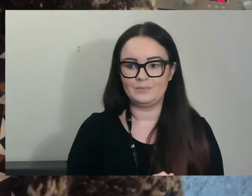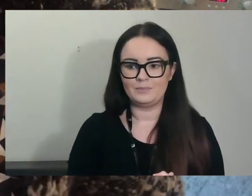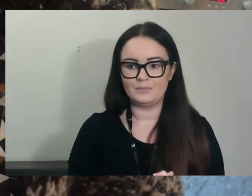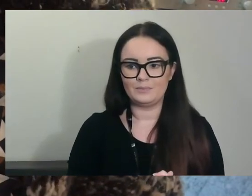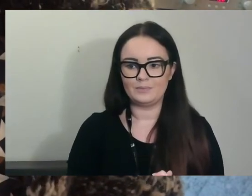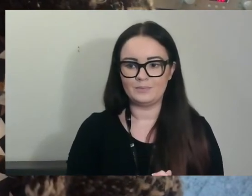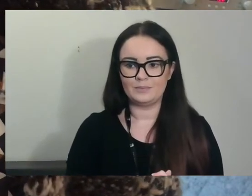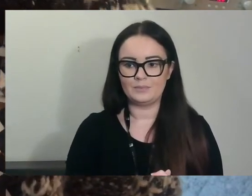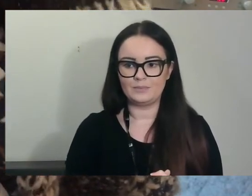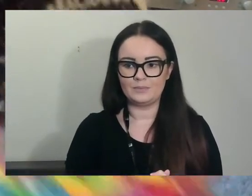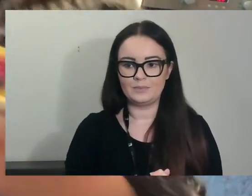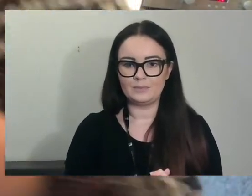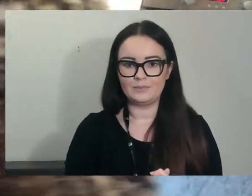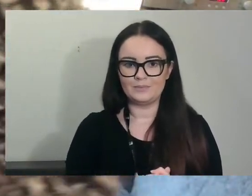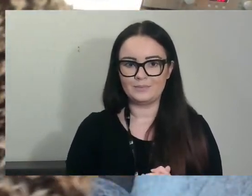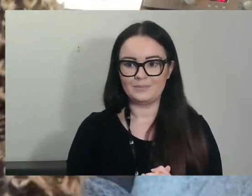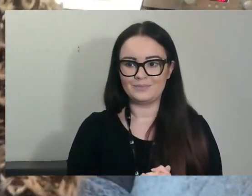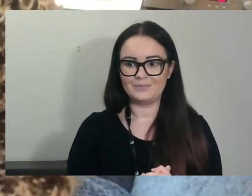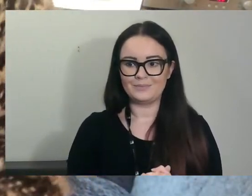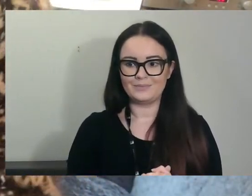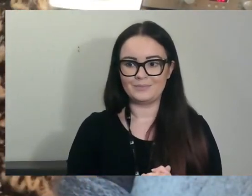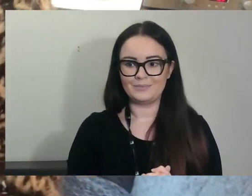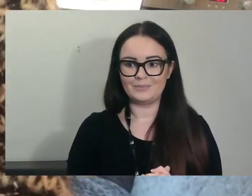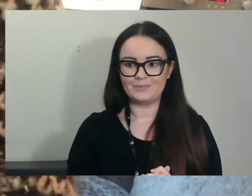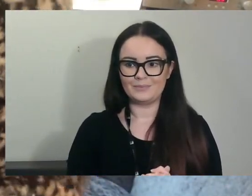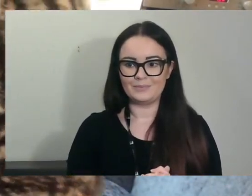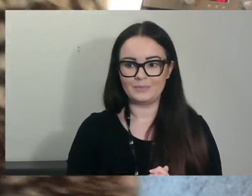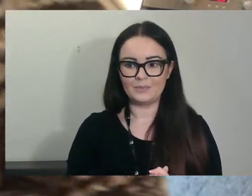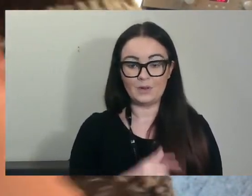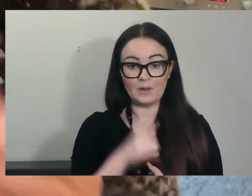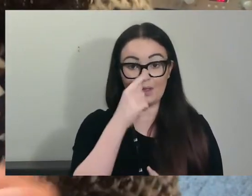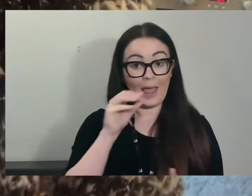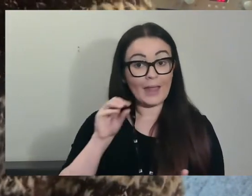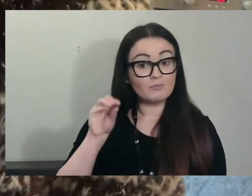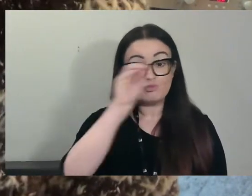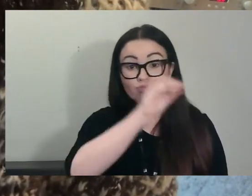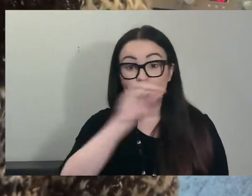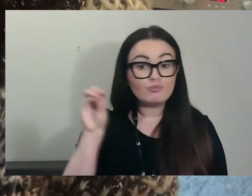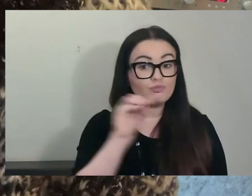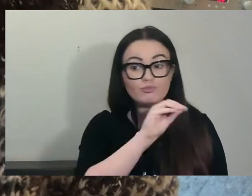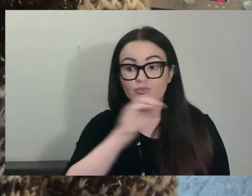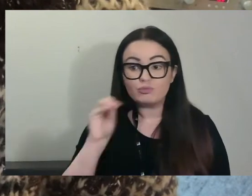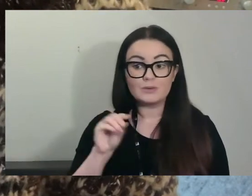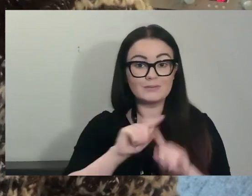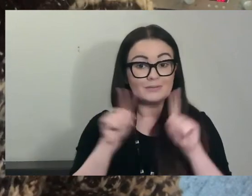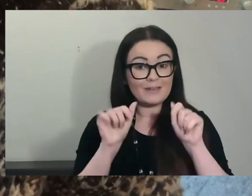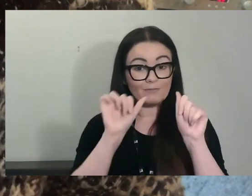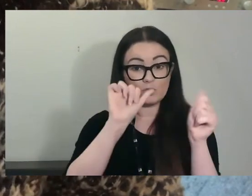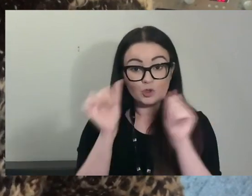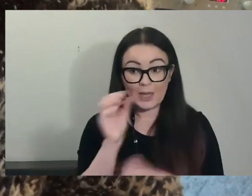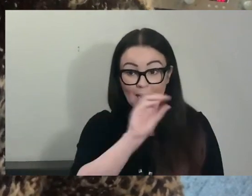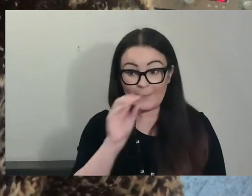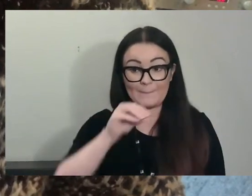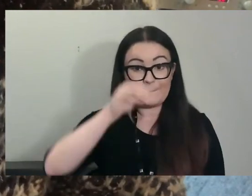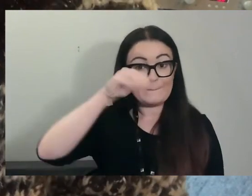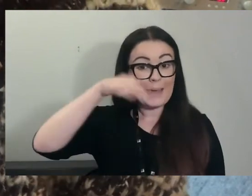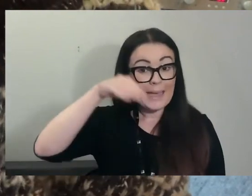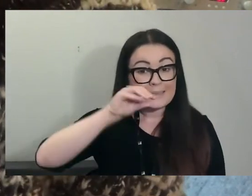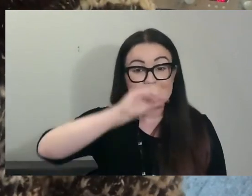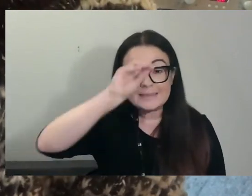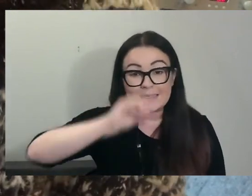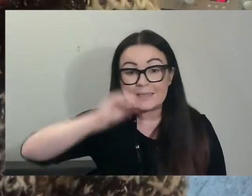some small circles and again we can just use them for printing for painting block areas